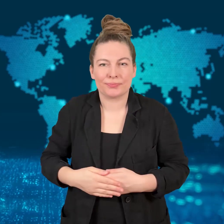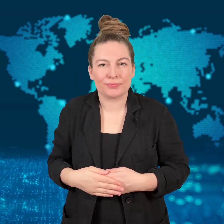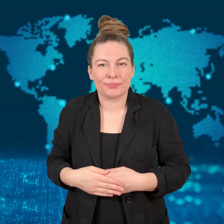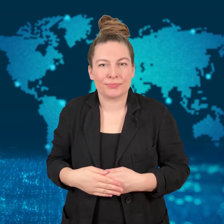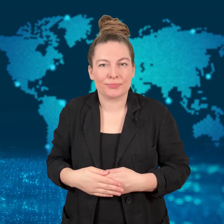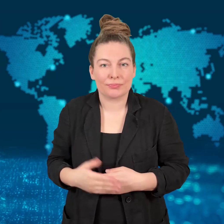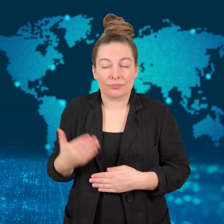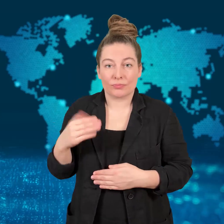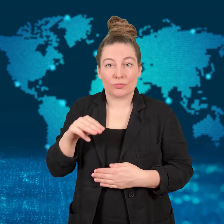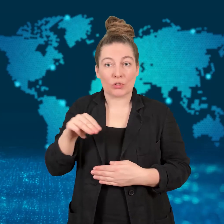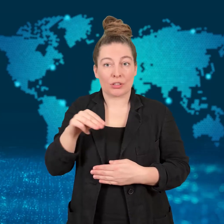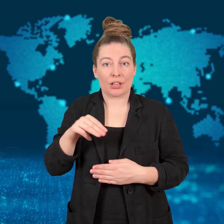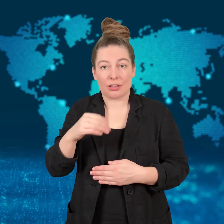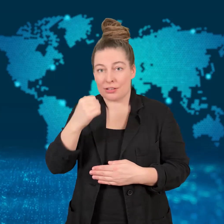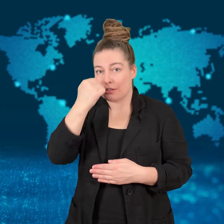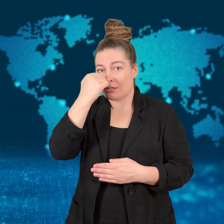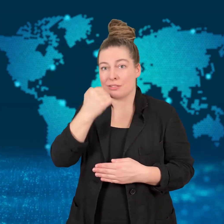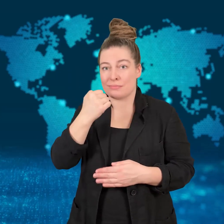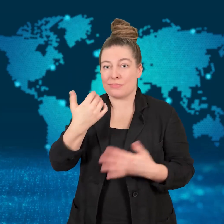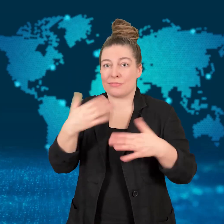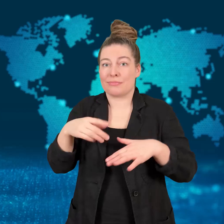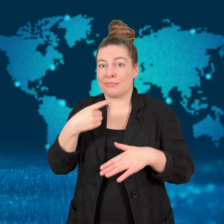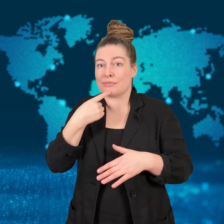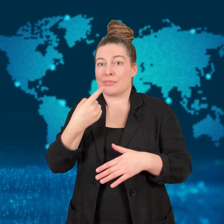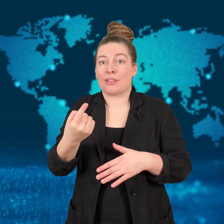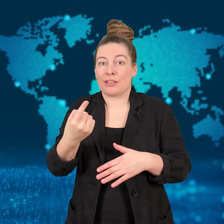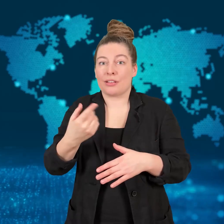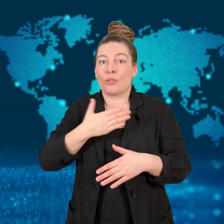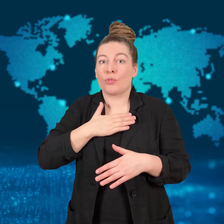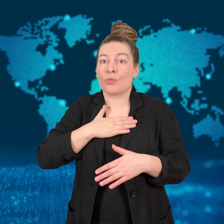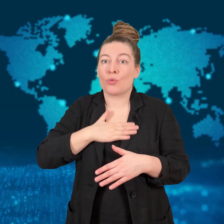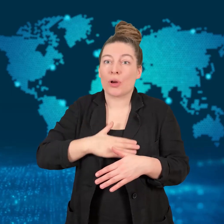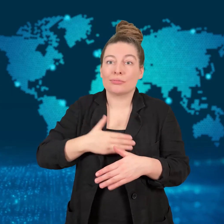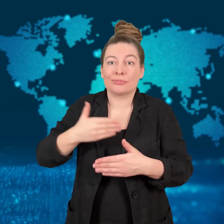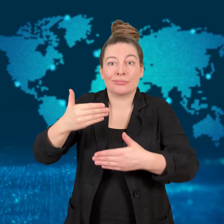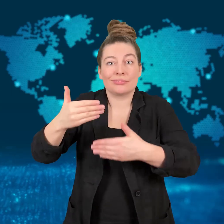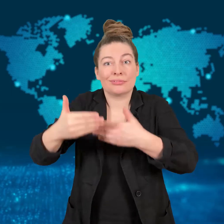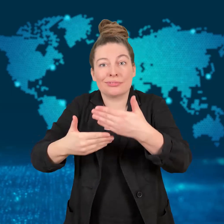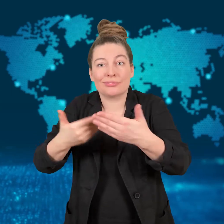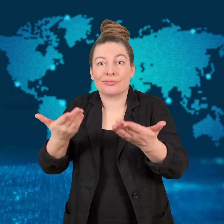the suspension until further notice.